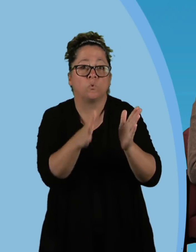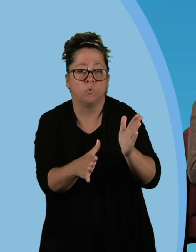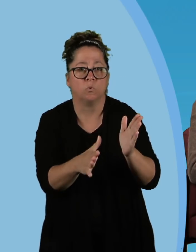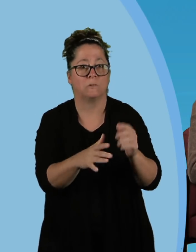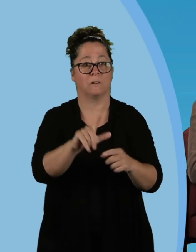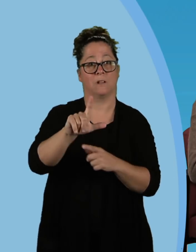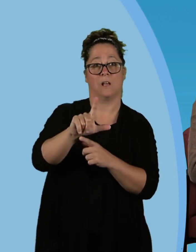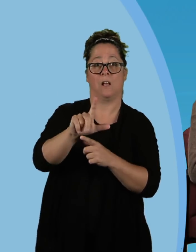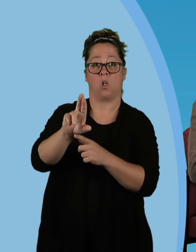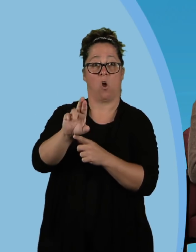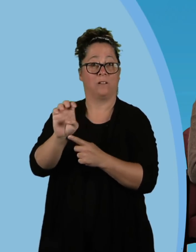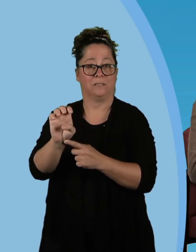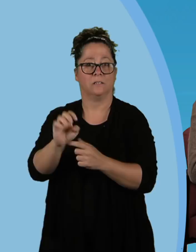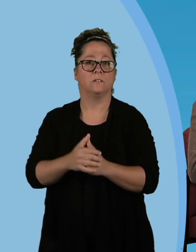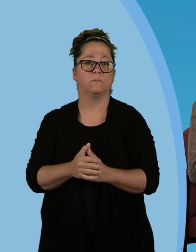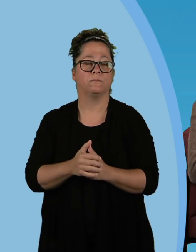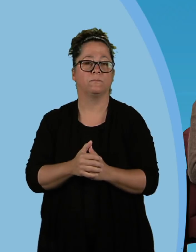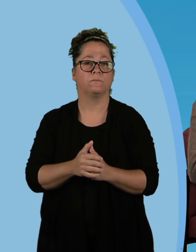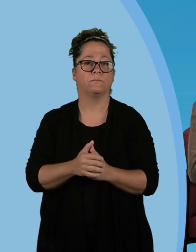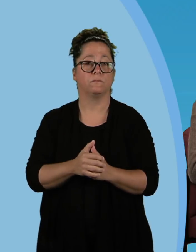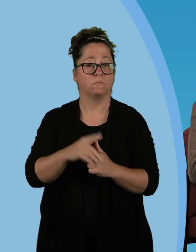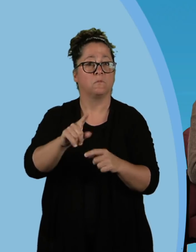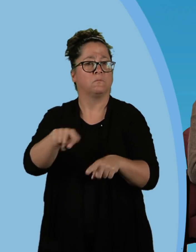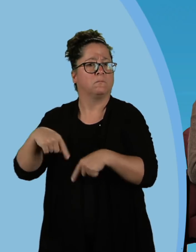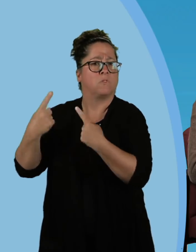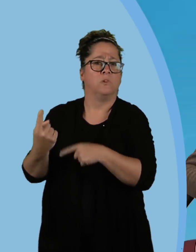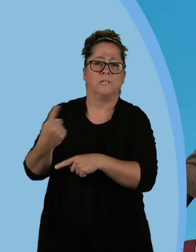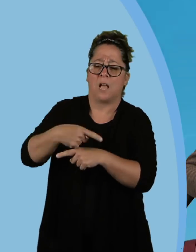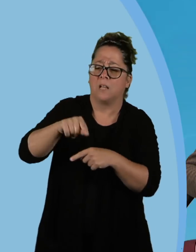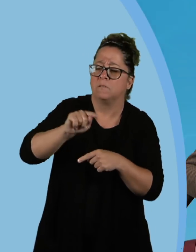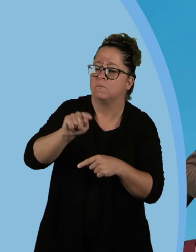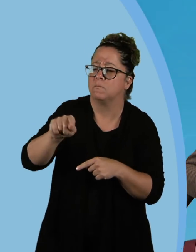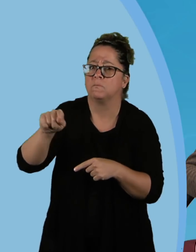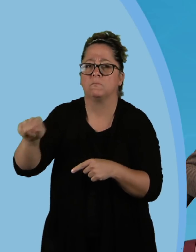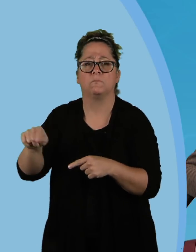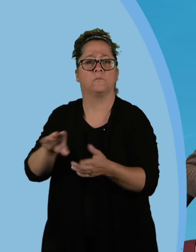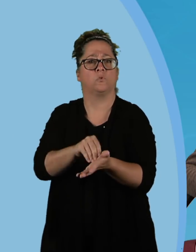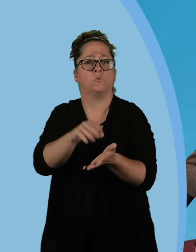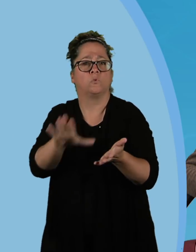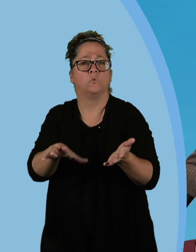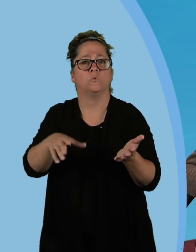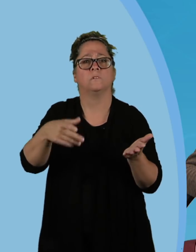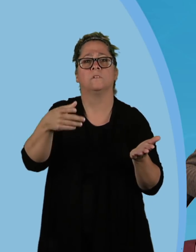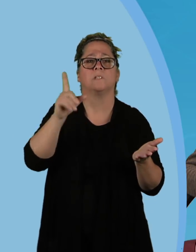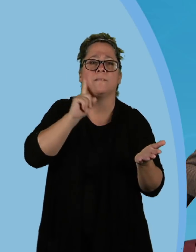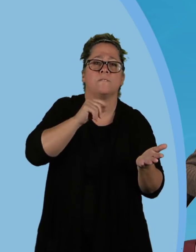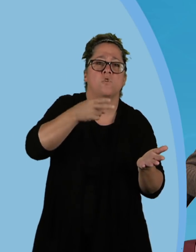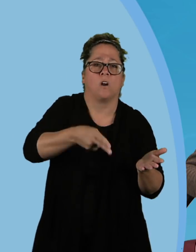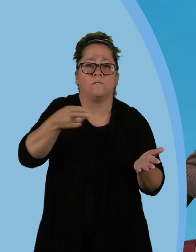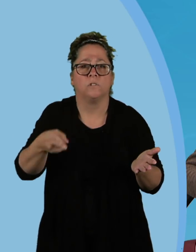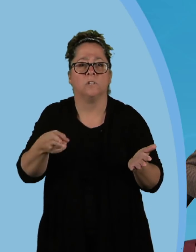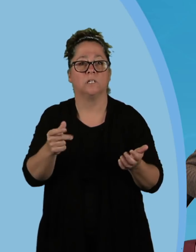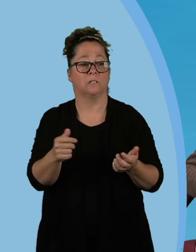and services a student is supposed to receive. We also are required to educate students